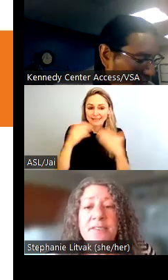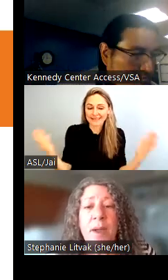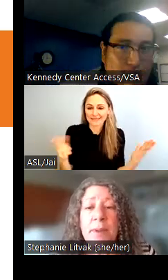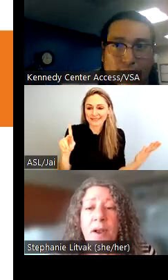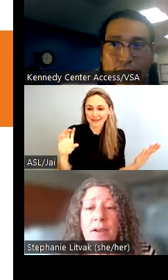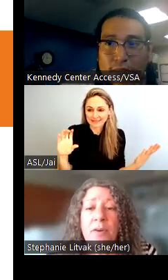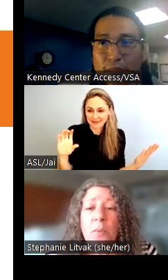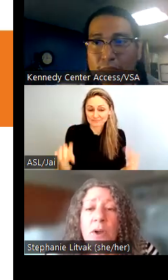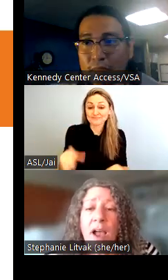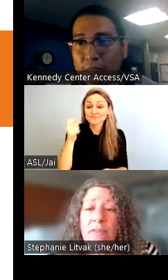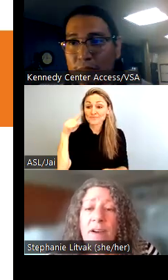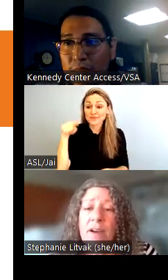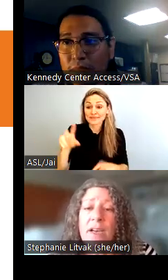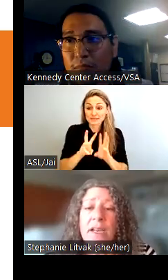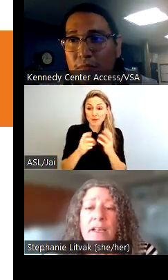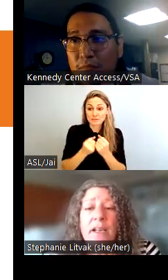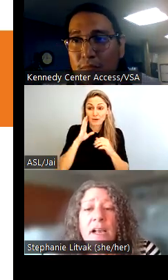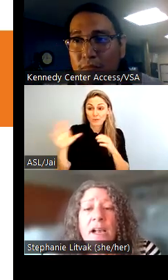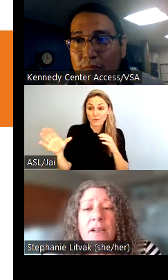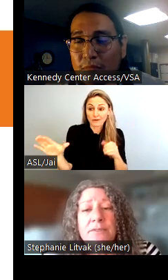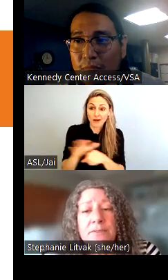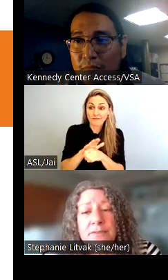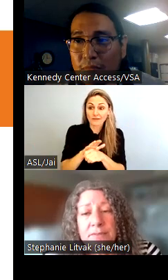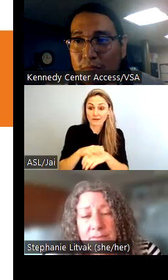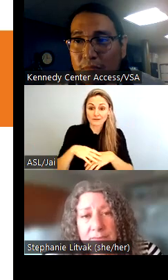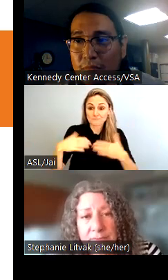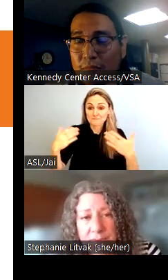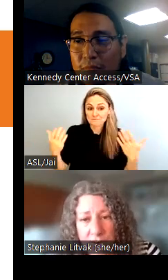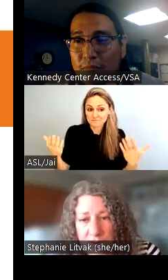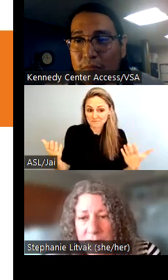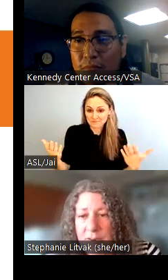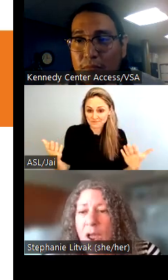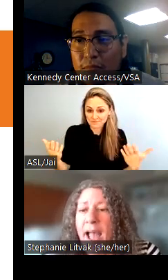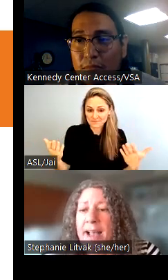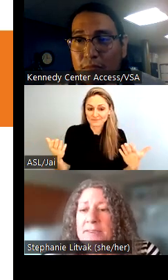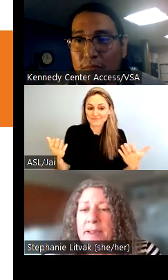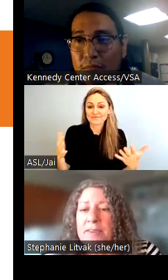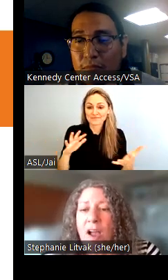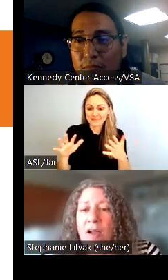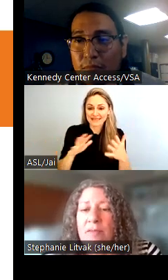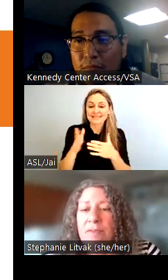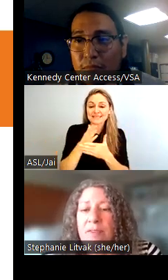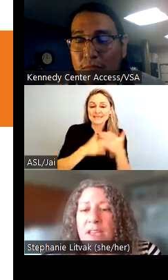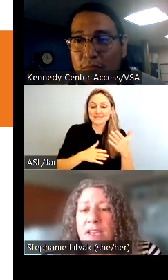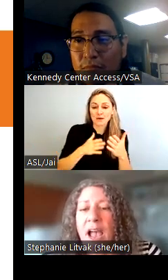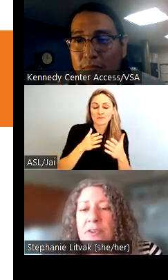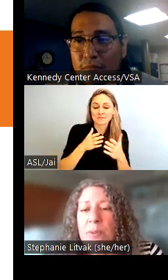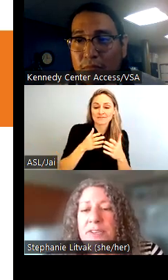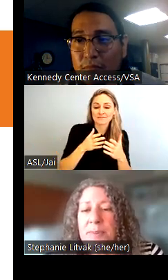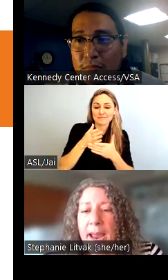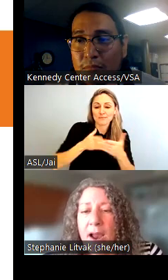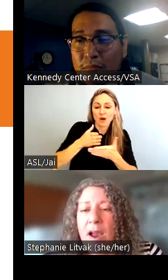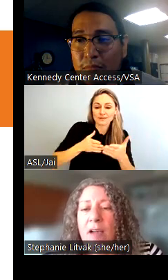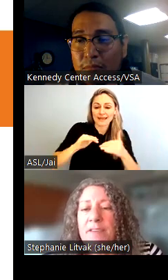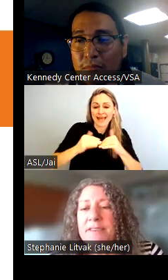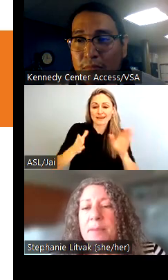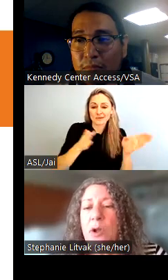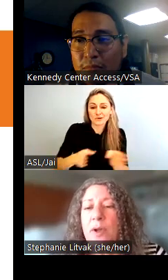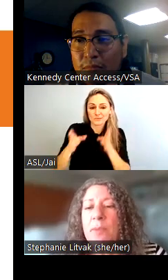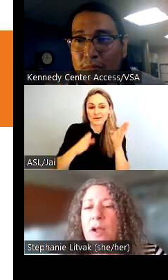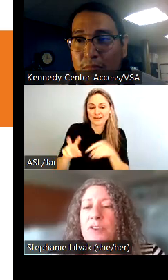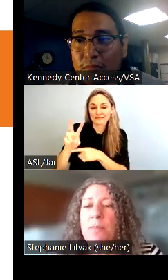This webinar will cover certain aspects of the how to prepare a VSA Program contract